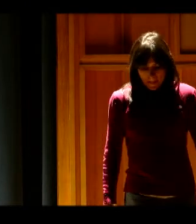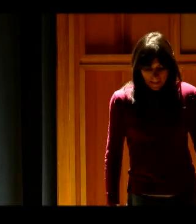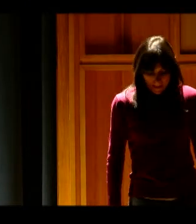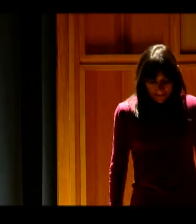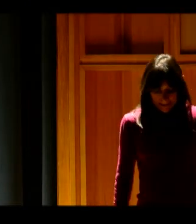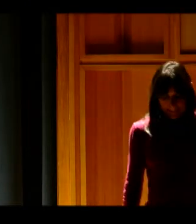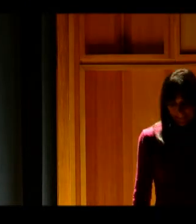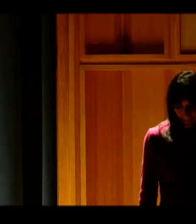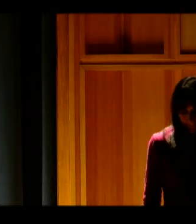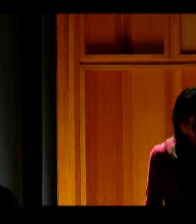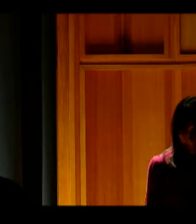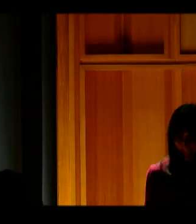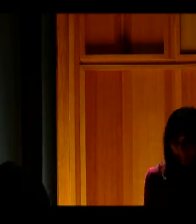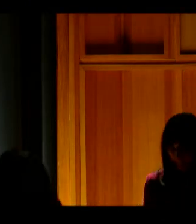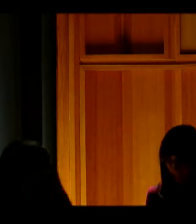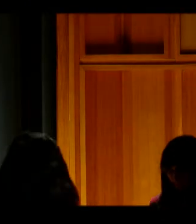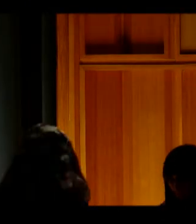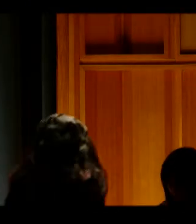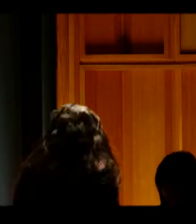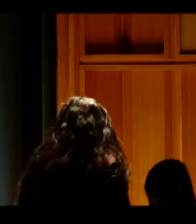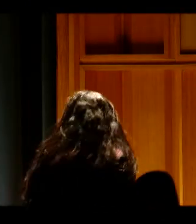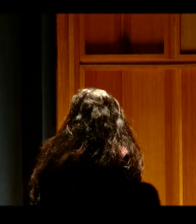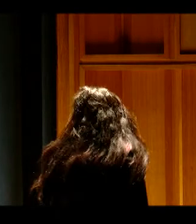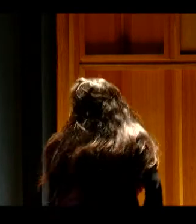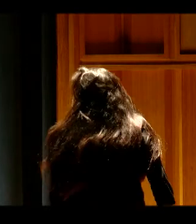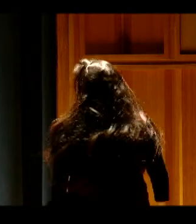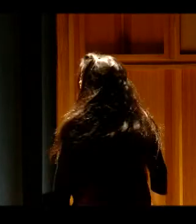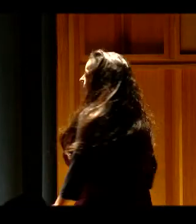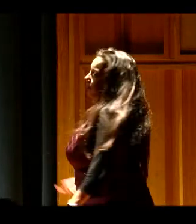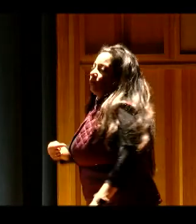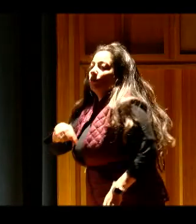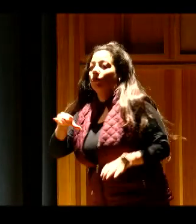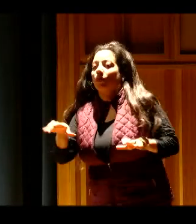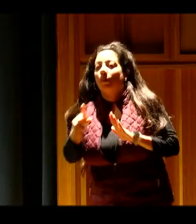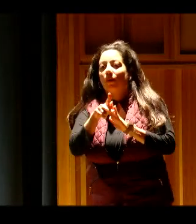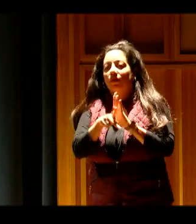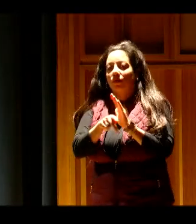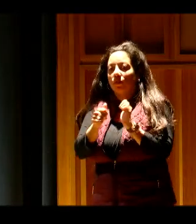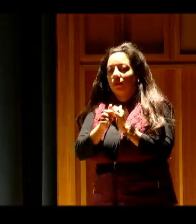We're doing policy with world cities, several in the States.